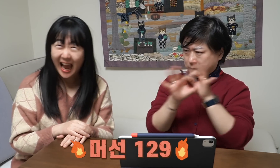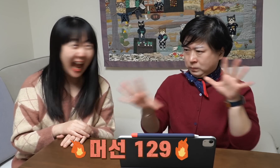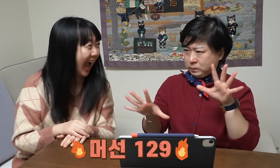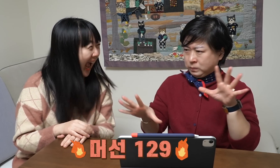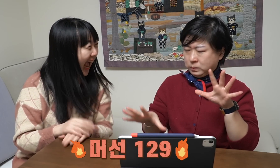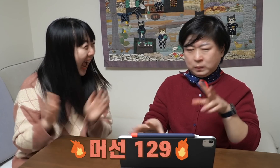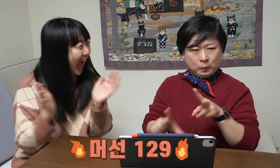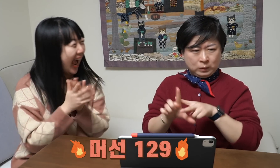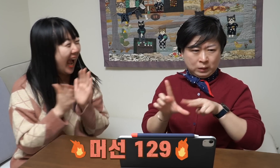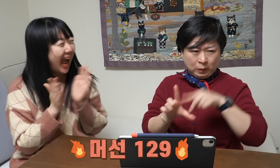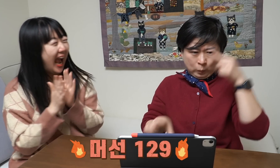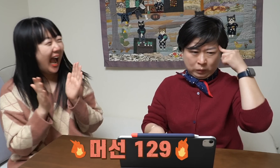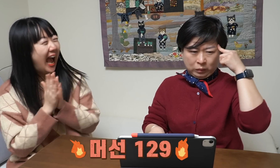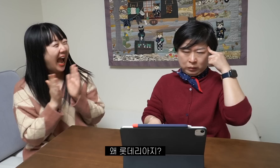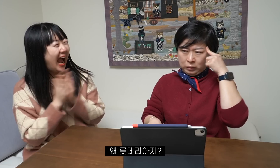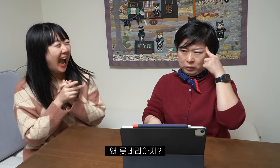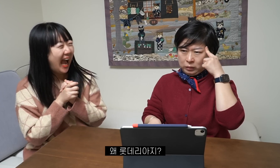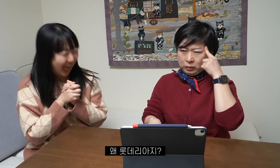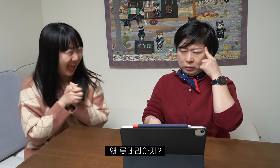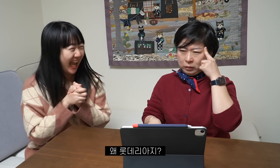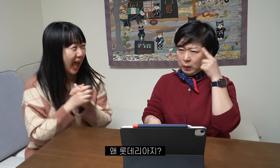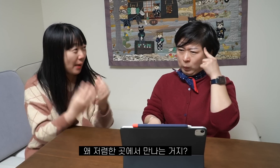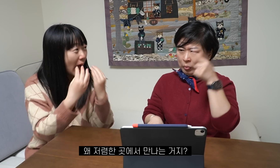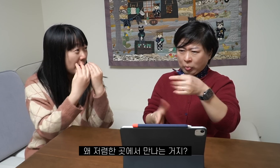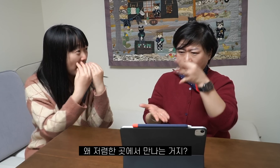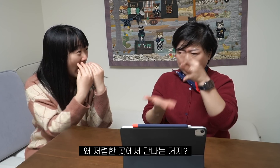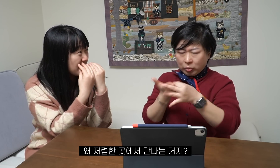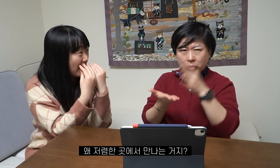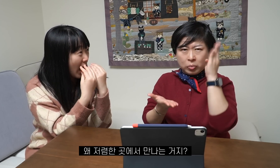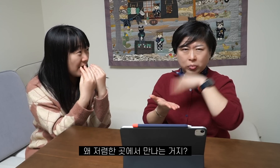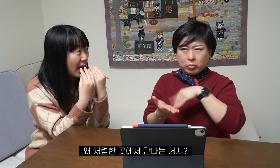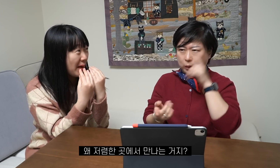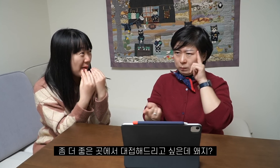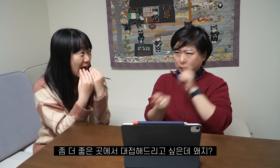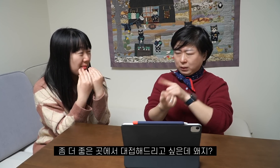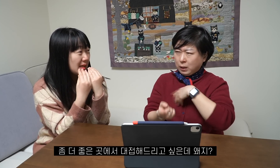Yeah????? Why Lotteria? Why are you meeting at a cheap place?